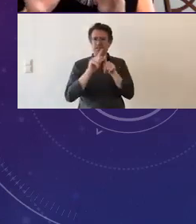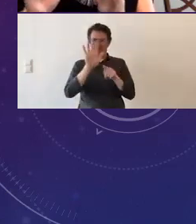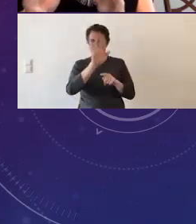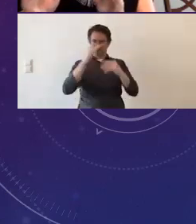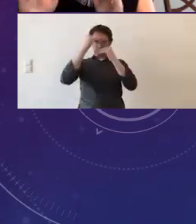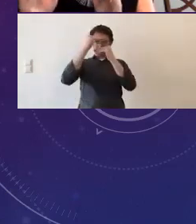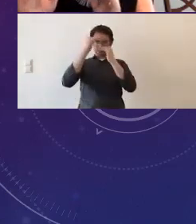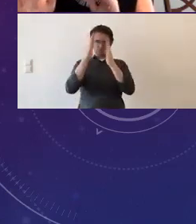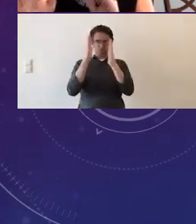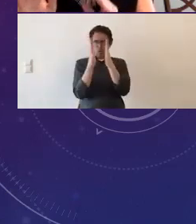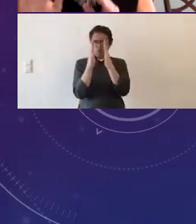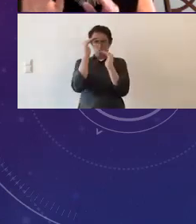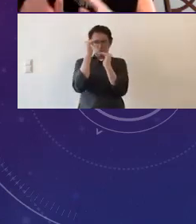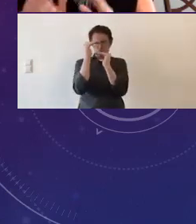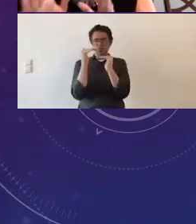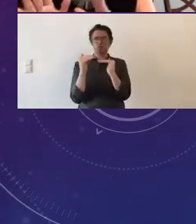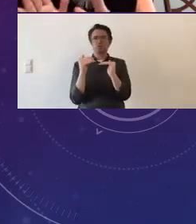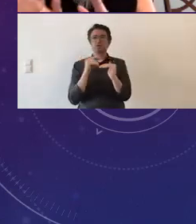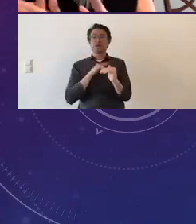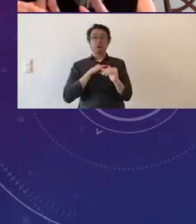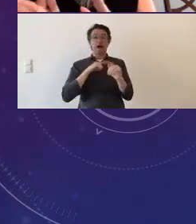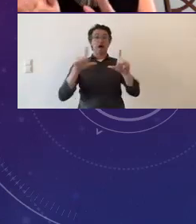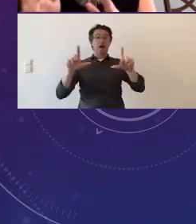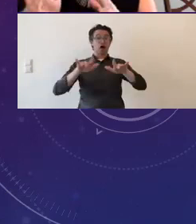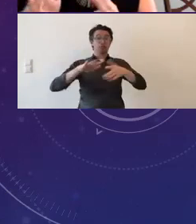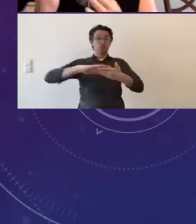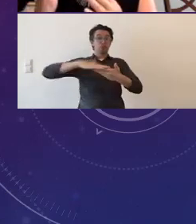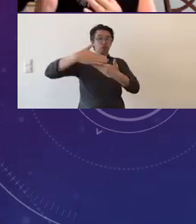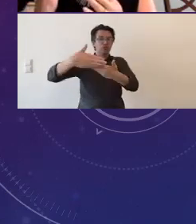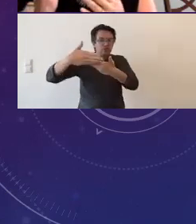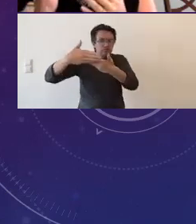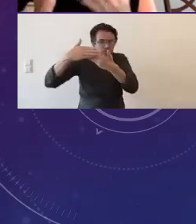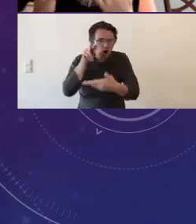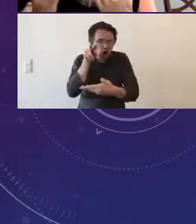me with my notes I use color inversion because it's helpful for me and easier